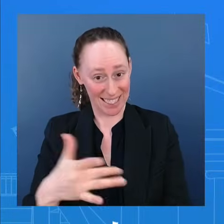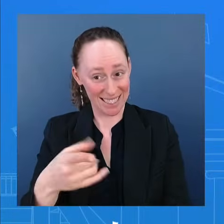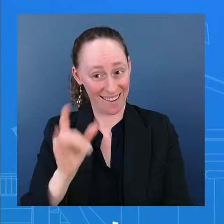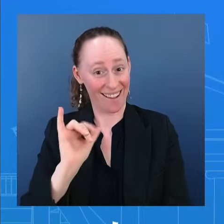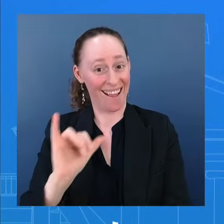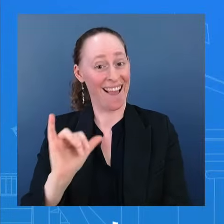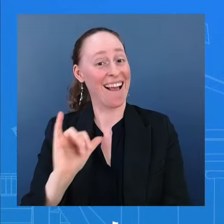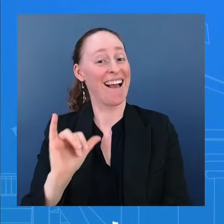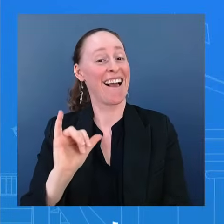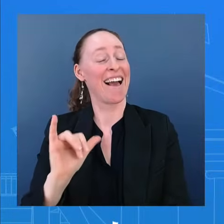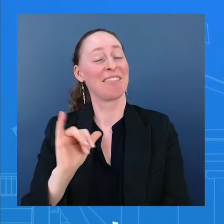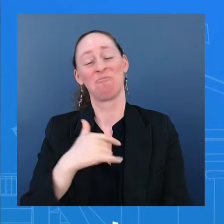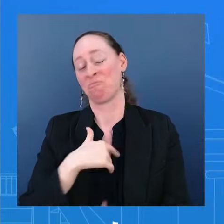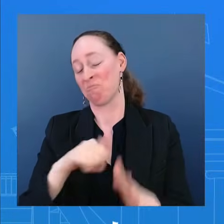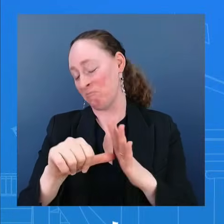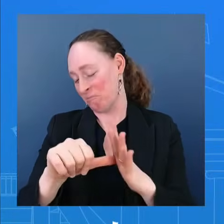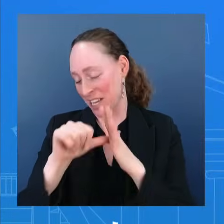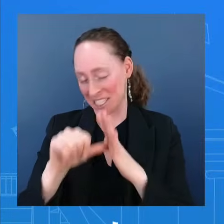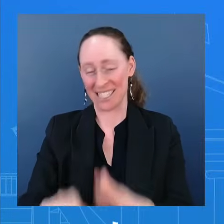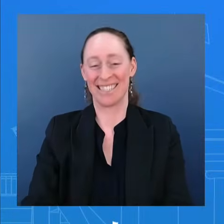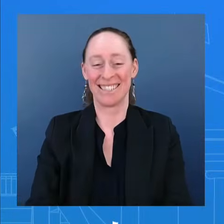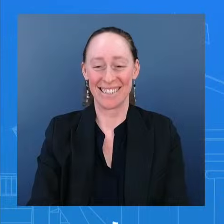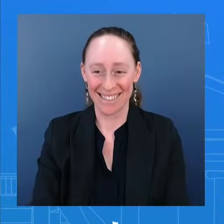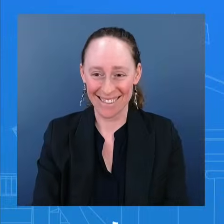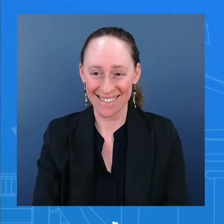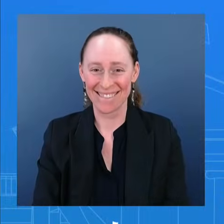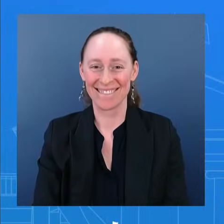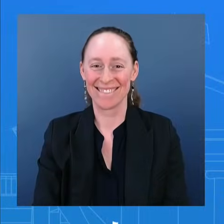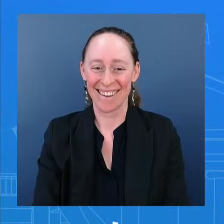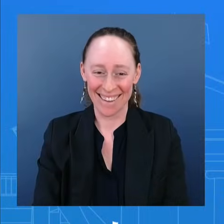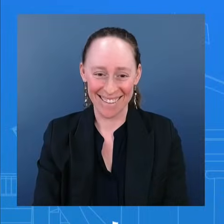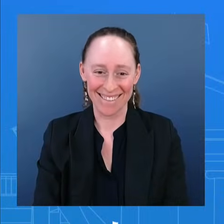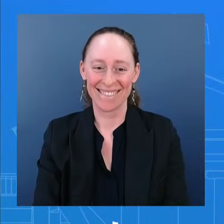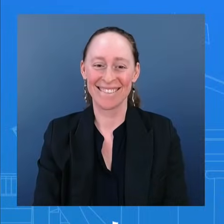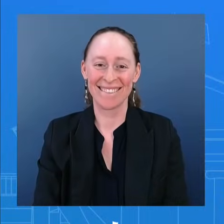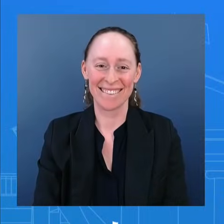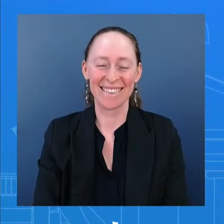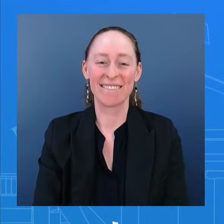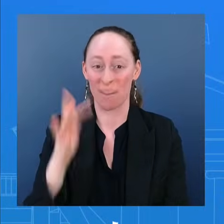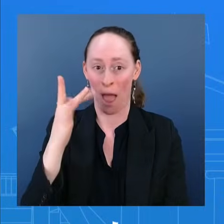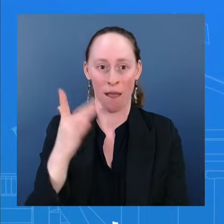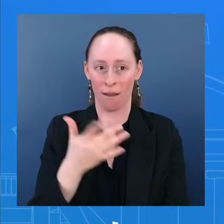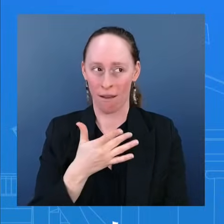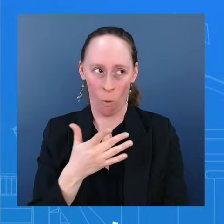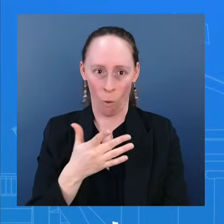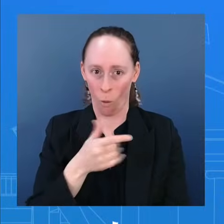That's why he's -- this is why he's behind the camera. He's like -- he's like -- The Press: Aw -- Ms. Jean-Pierre: No, I meant that nicely!